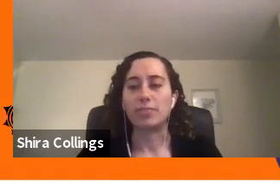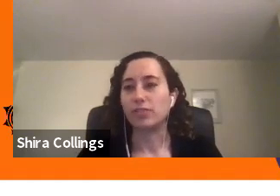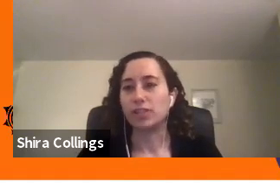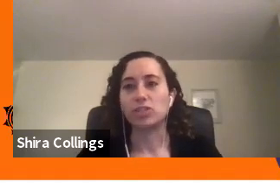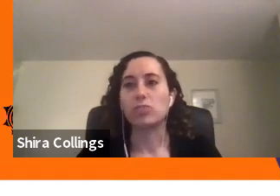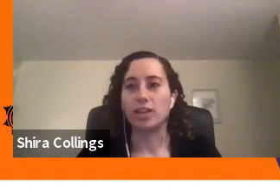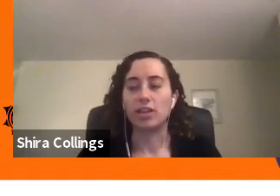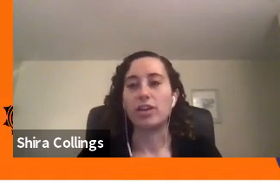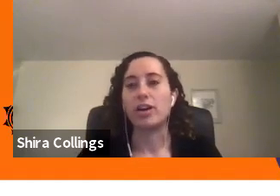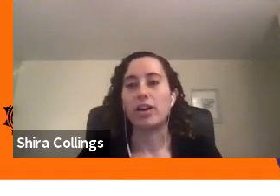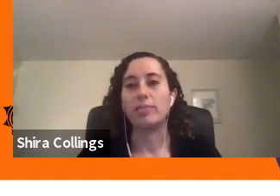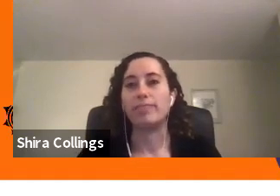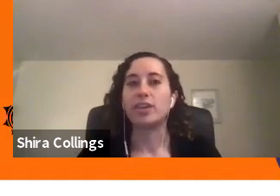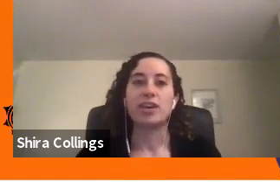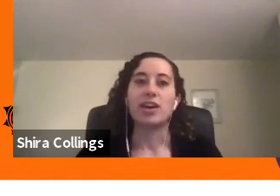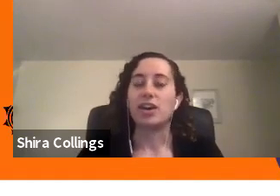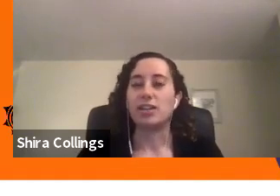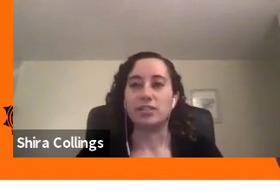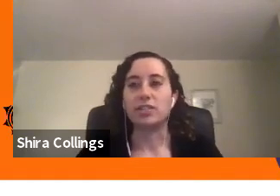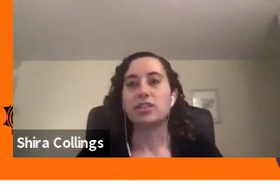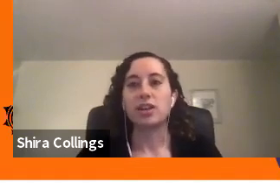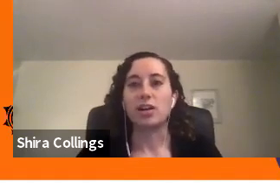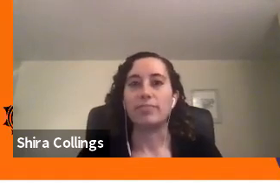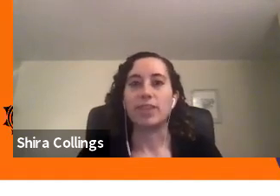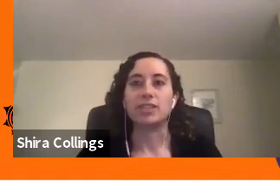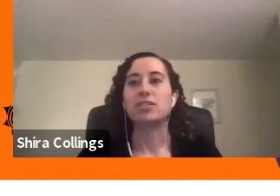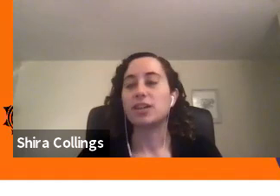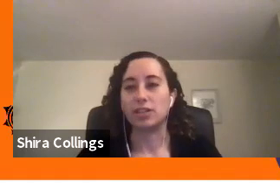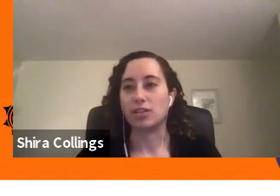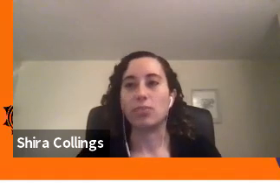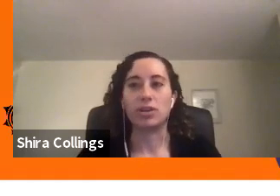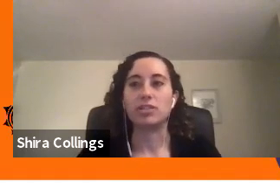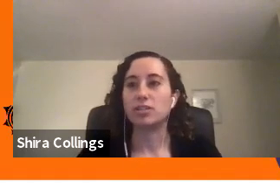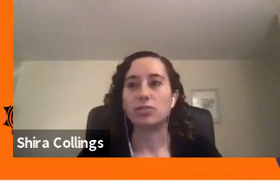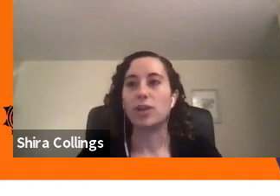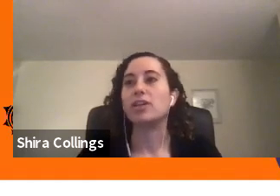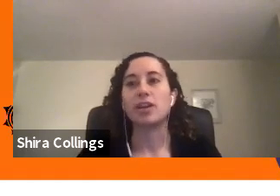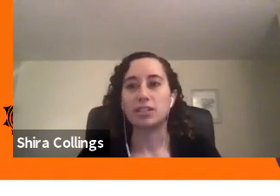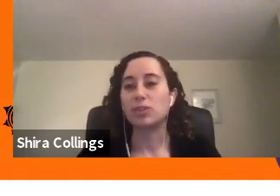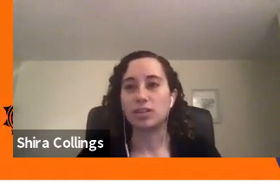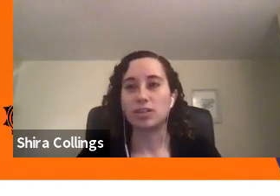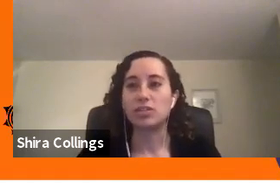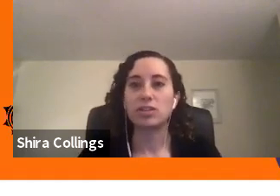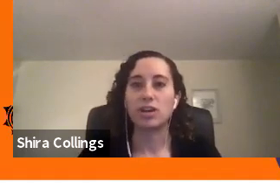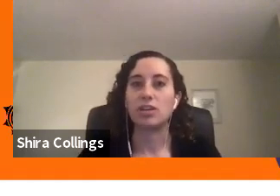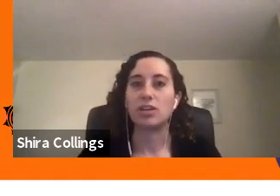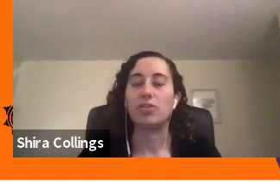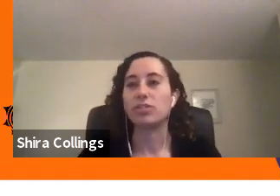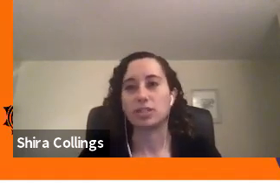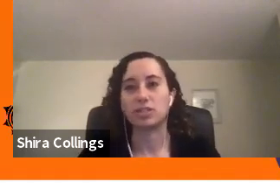a person with thin privilege, and as well as other privileges, too. White privilege as well.